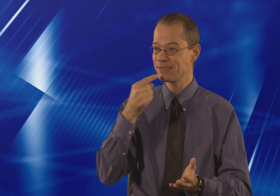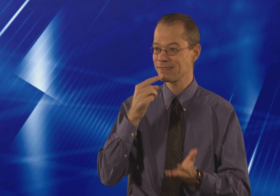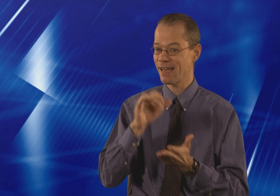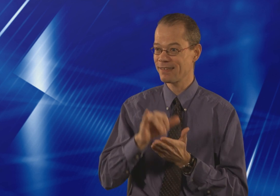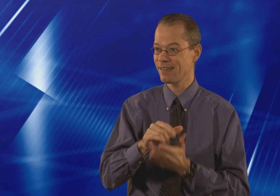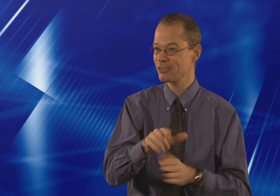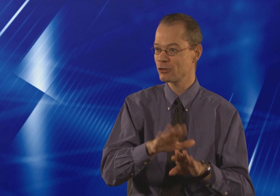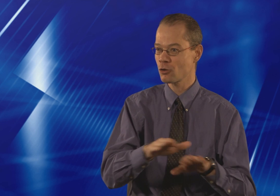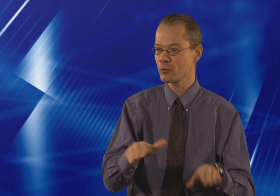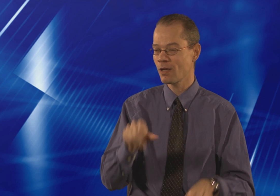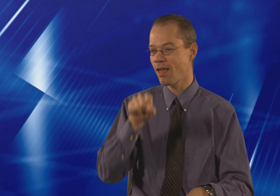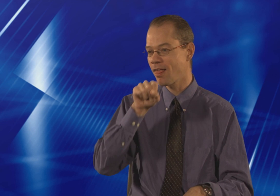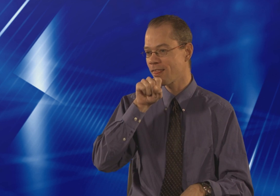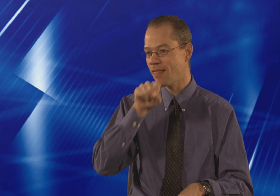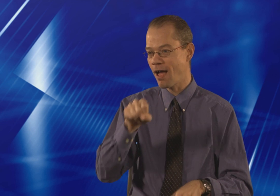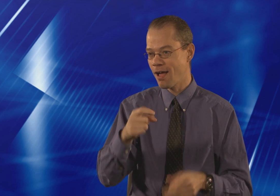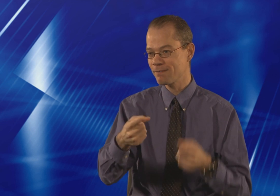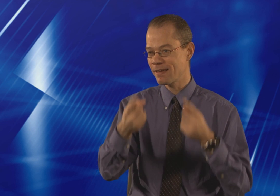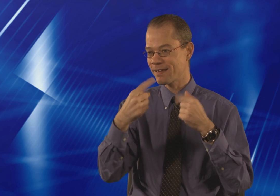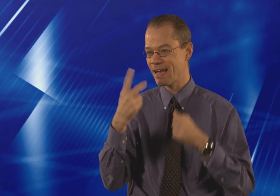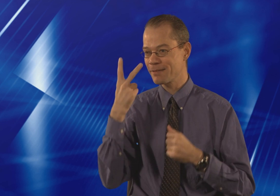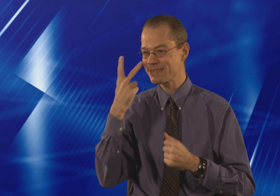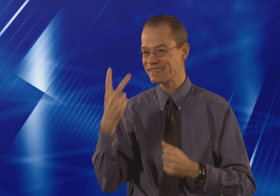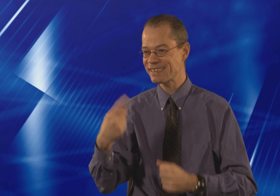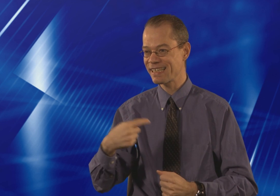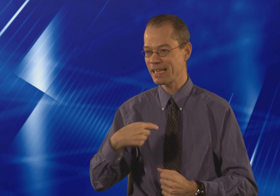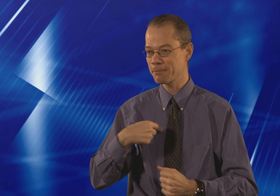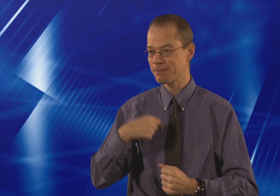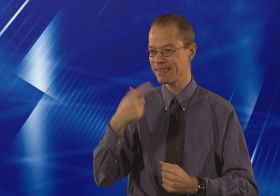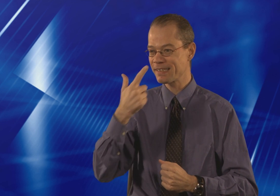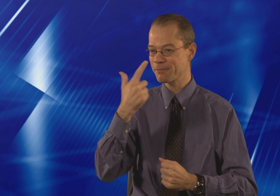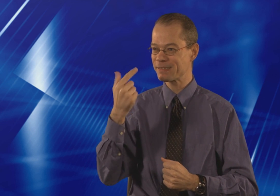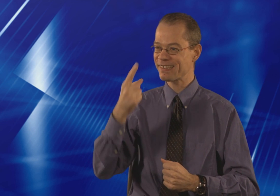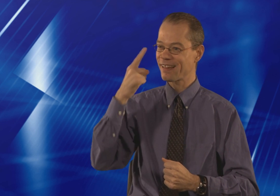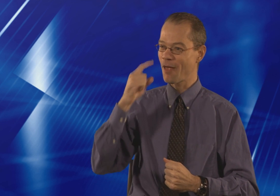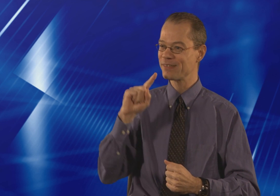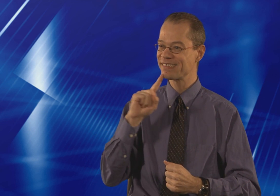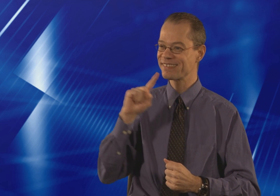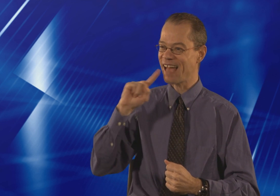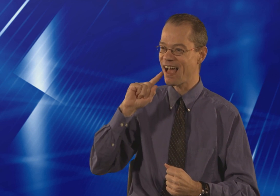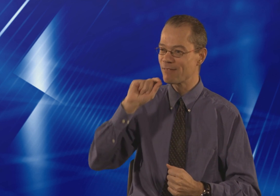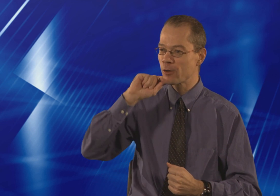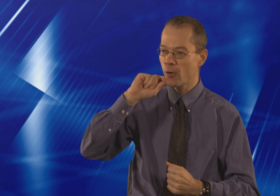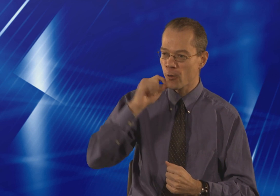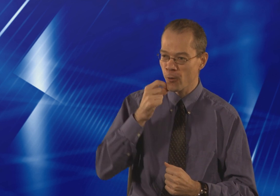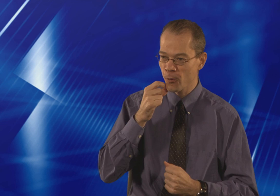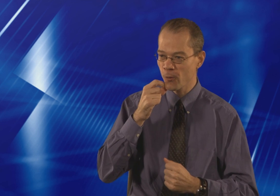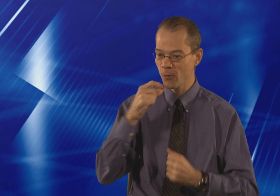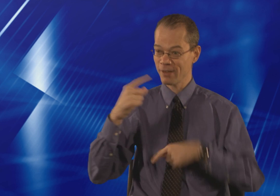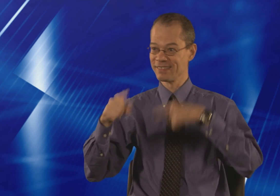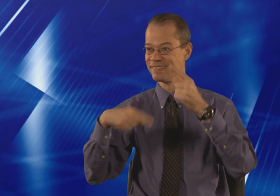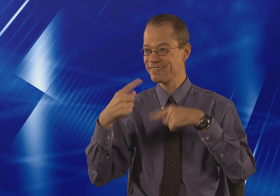Their parents sometimes say that their kids really love to come and see me because they think that being deaf is cool